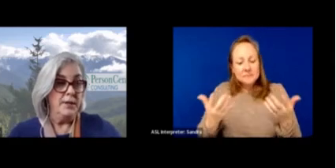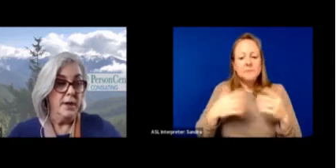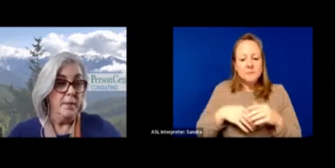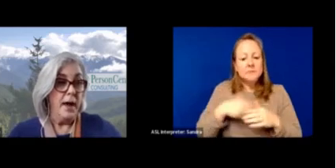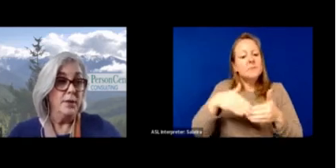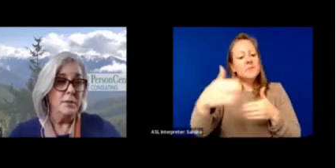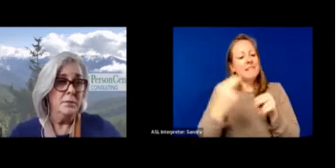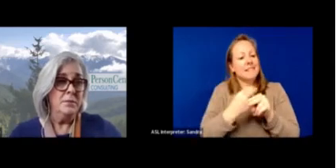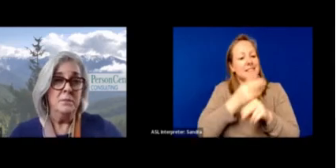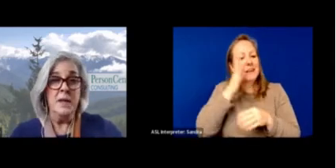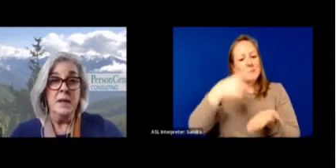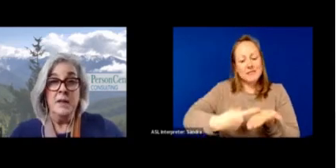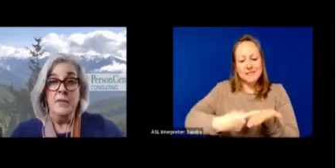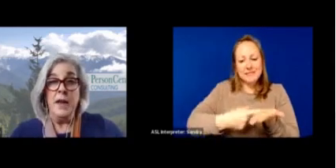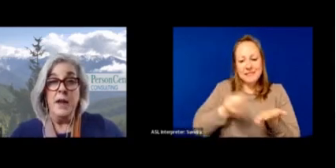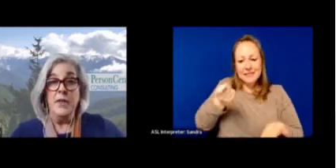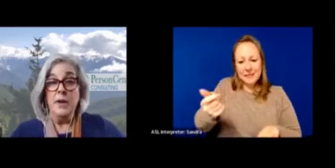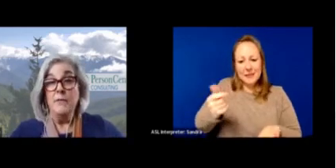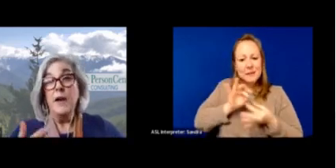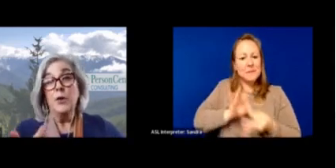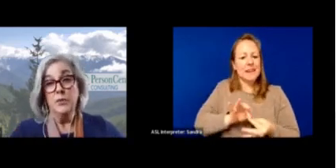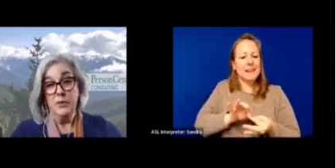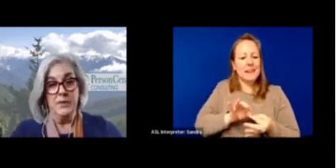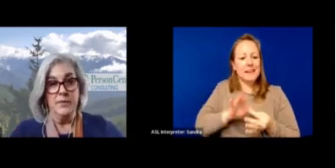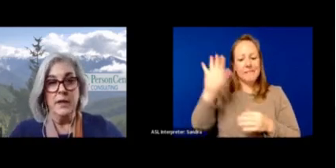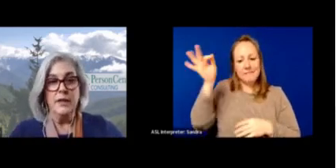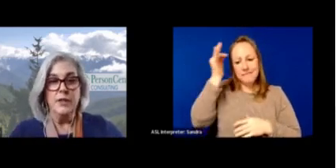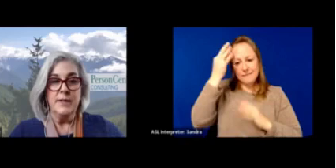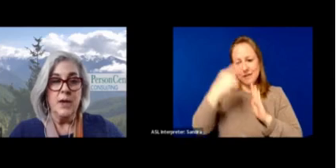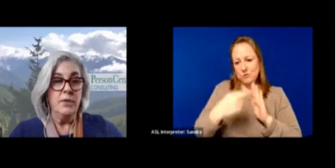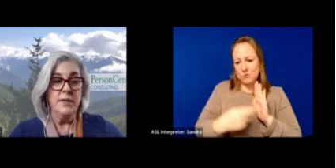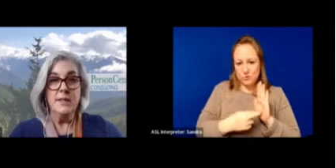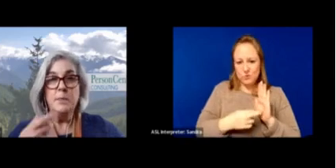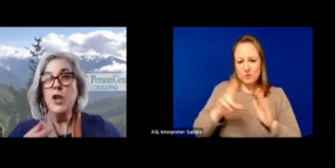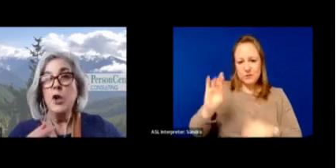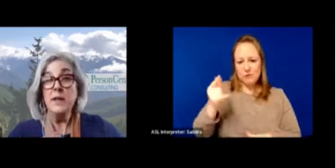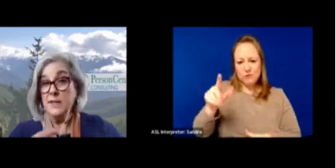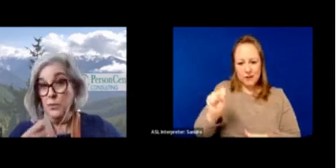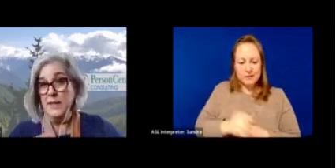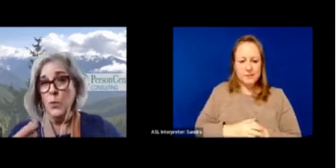this slide up, is so that people know, we find that there might be some misunderstanding about